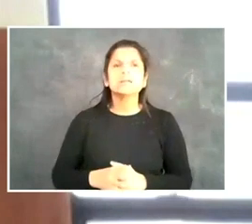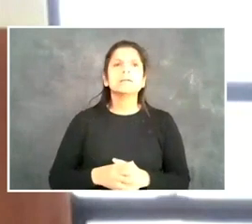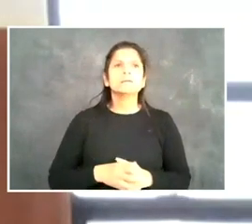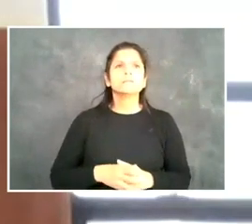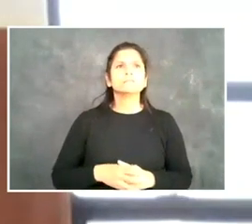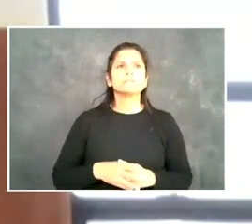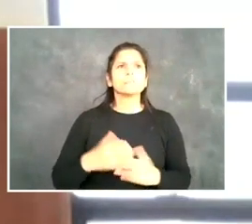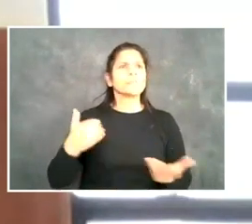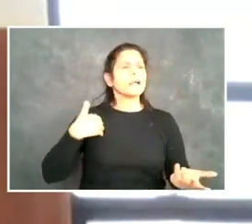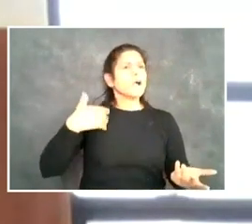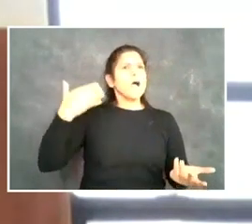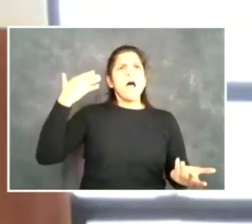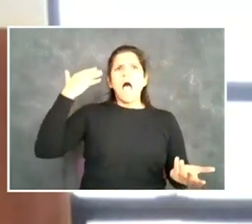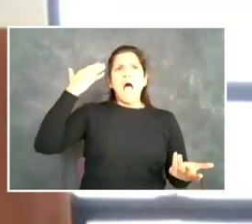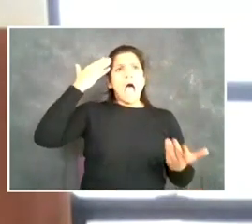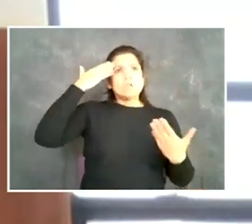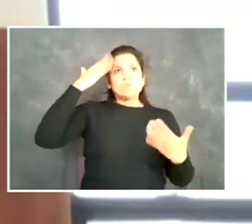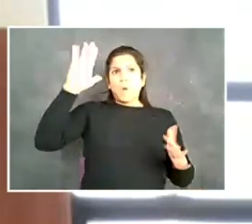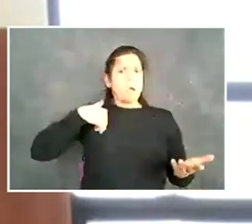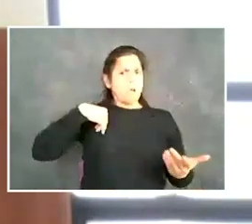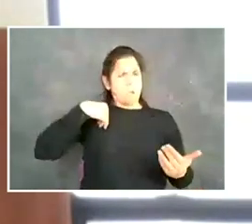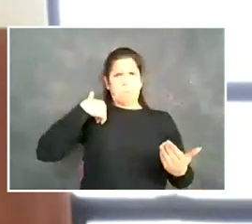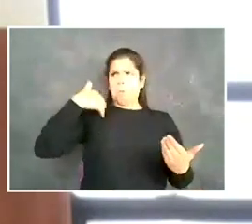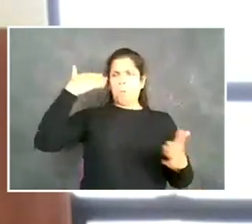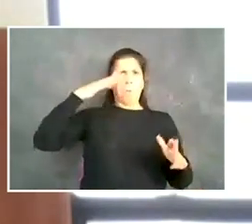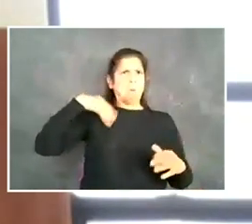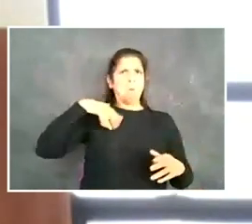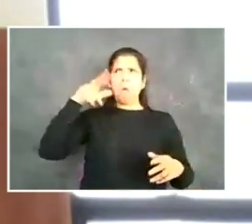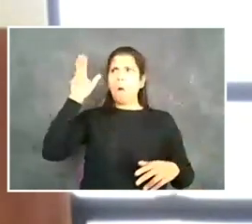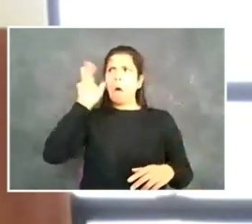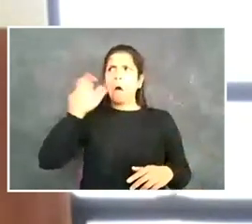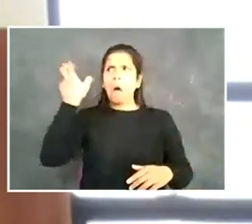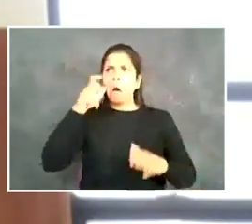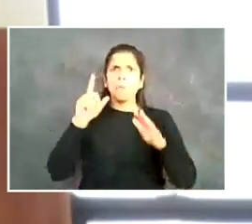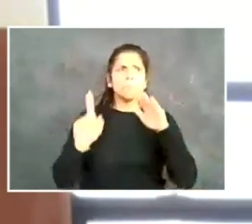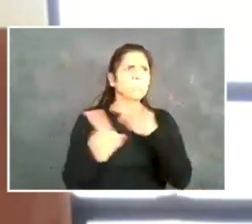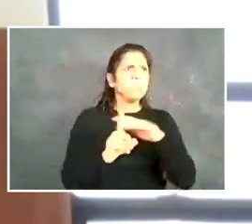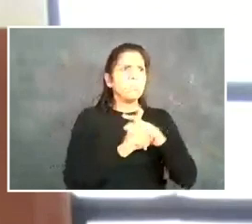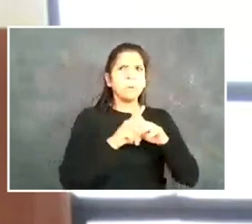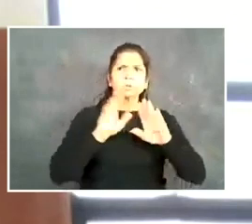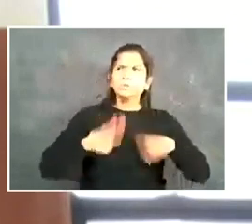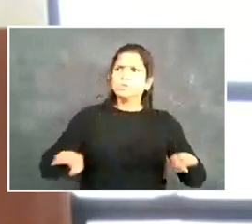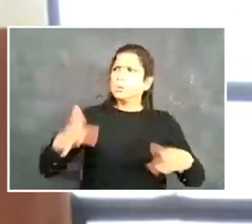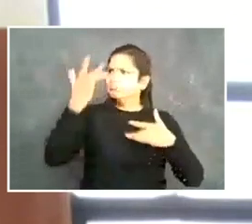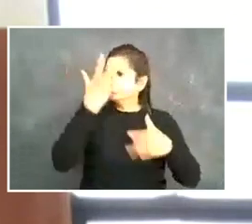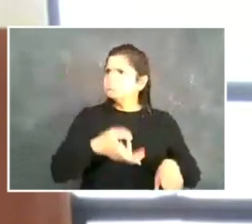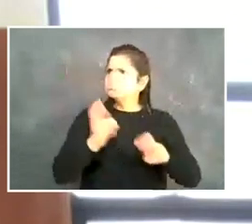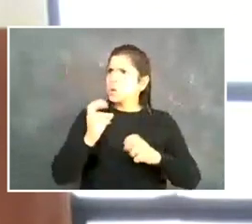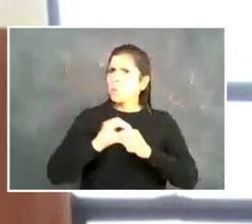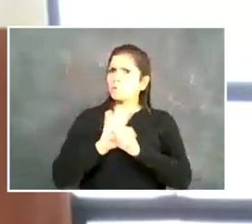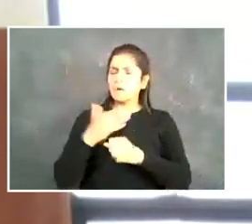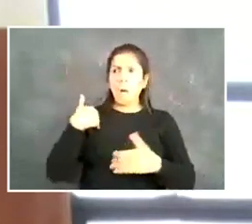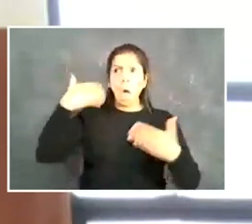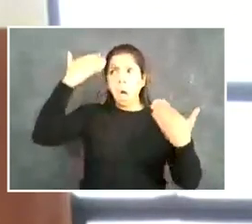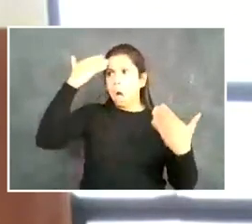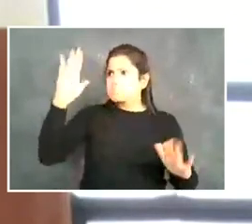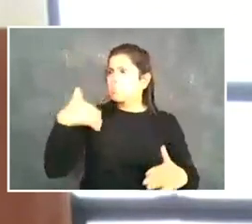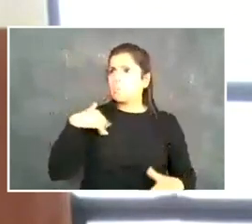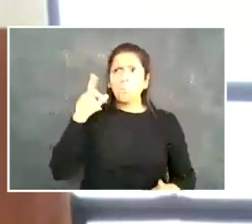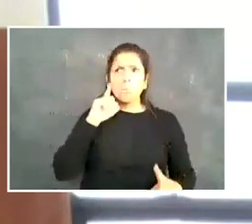THANK YOU, MR. MAYOR.